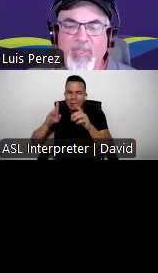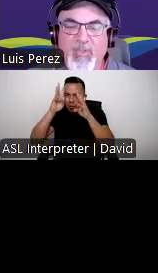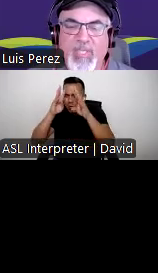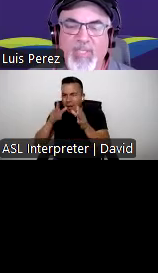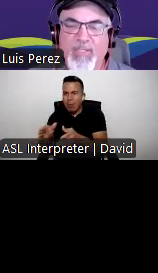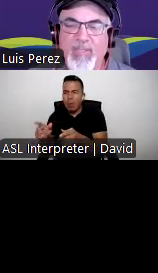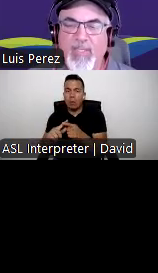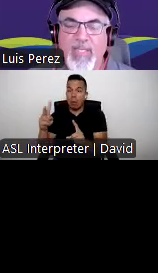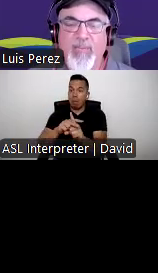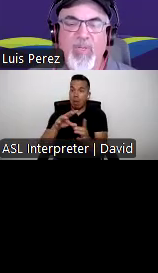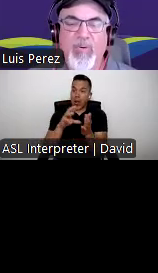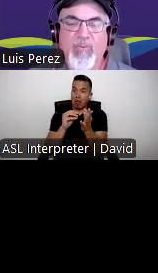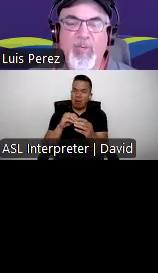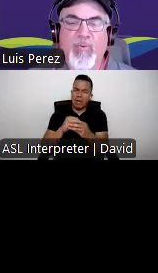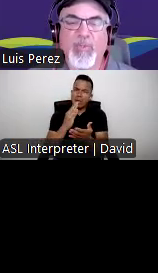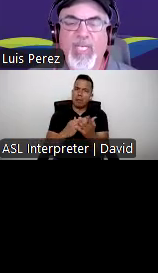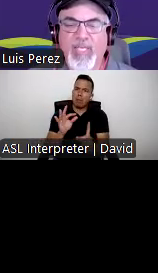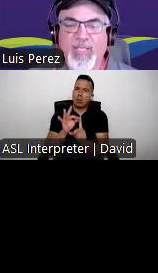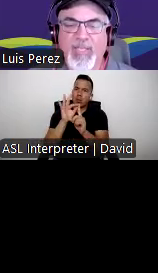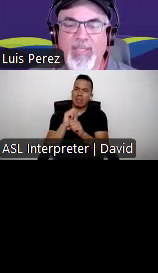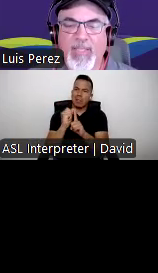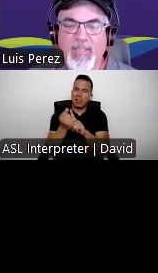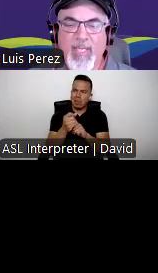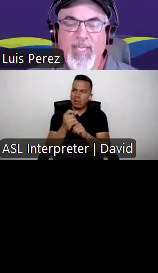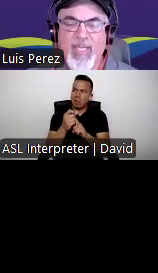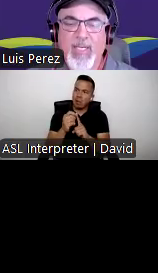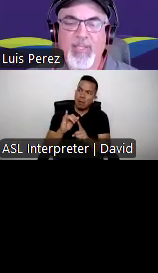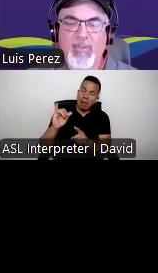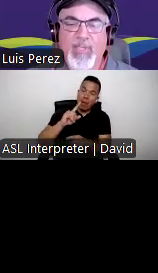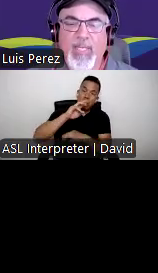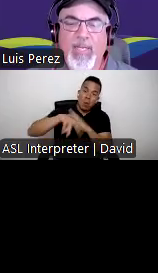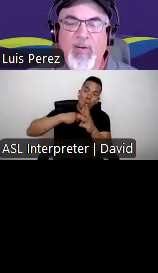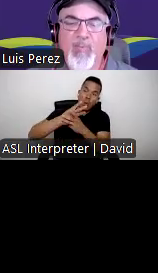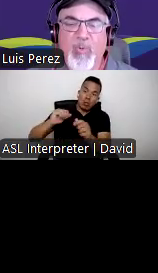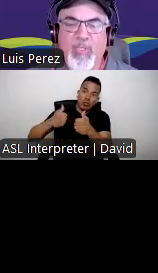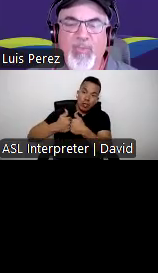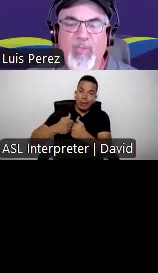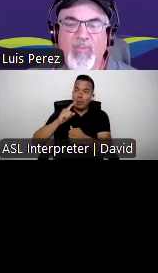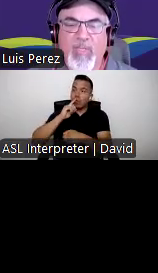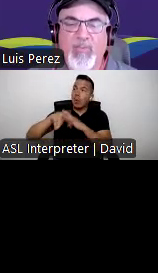situations that mirror real-world challenges and issues that are important to them. So that's what